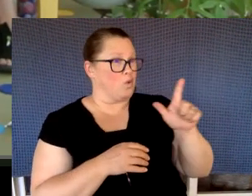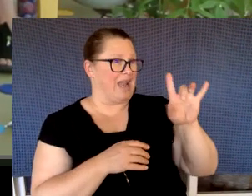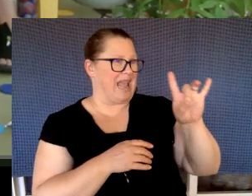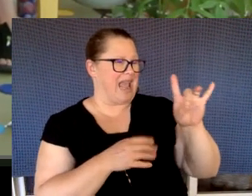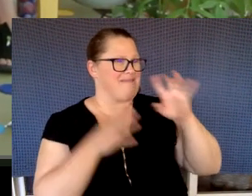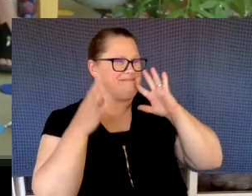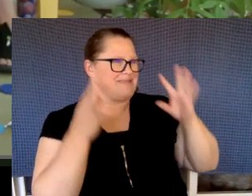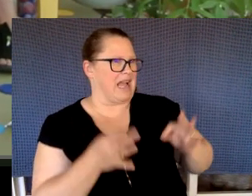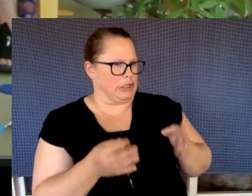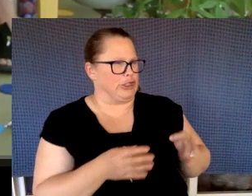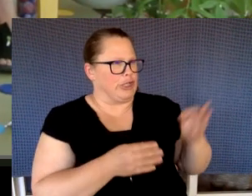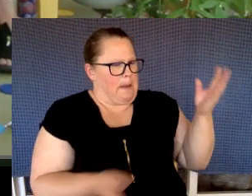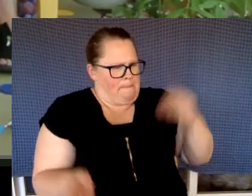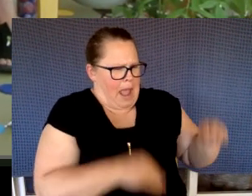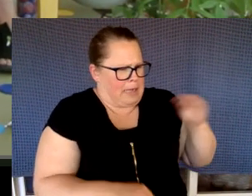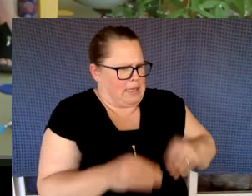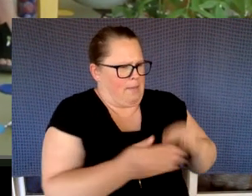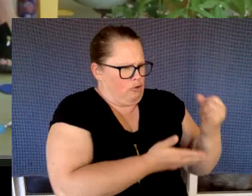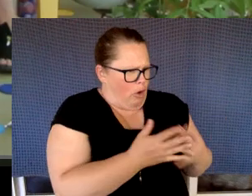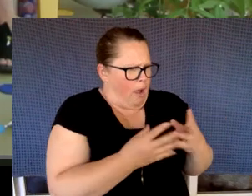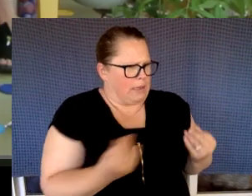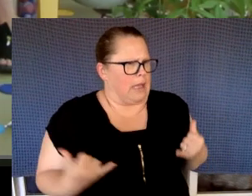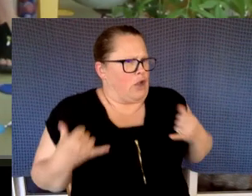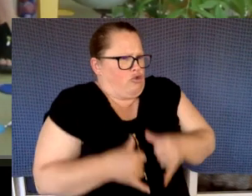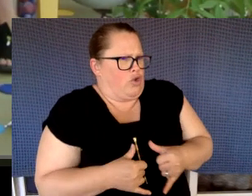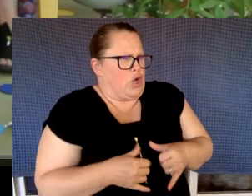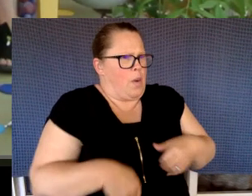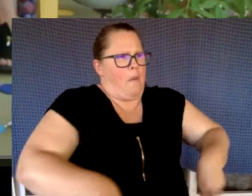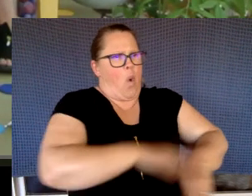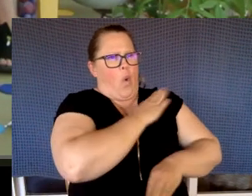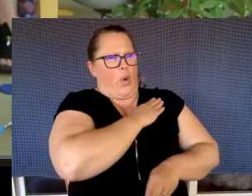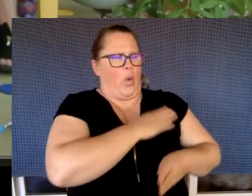her silk kimonos and thousands of drawings and stuff dollar bills into the